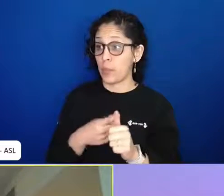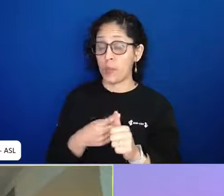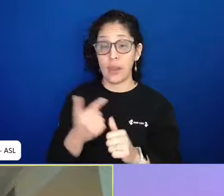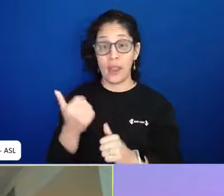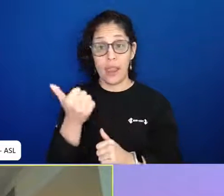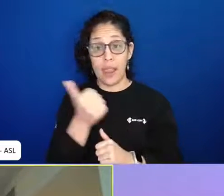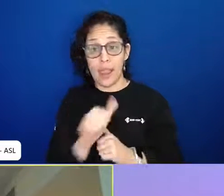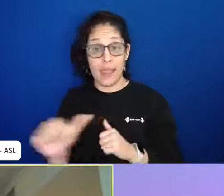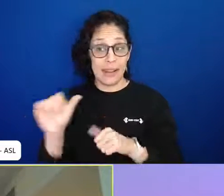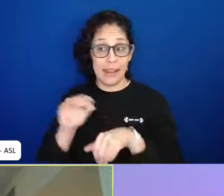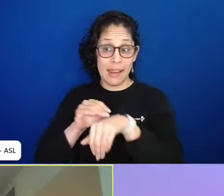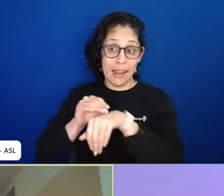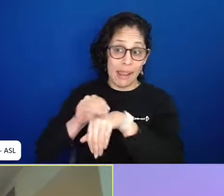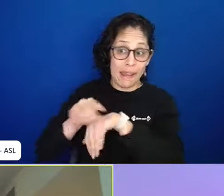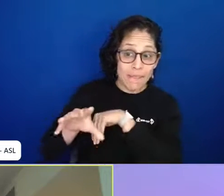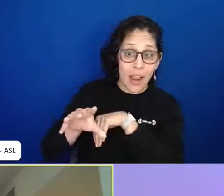Our first question,